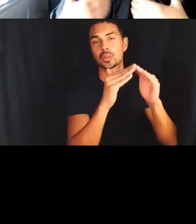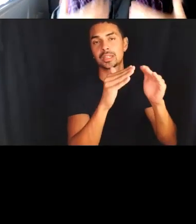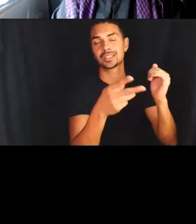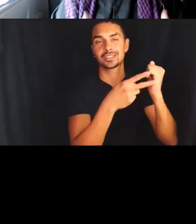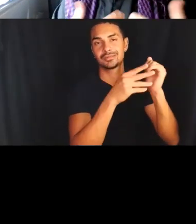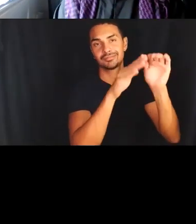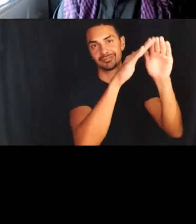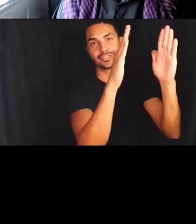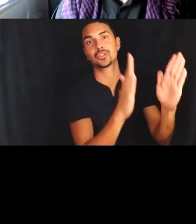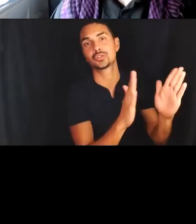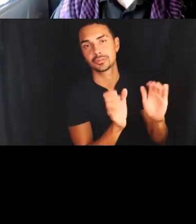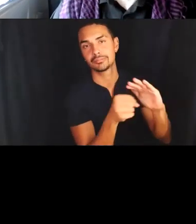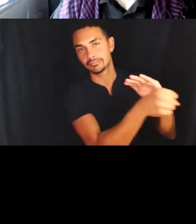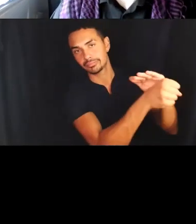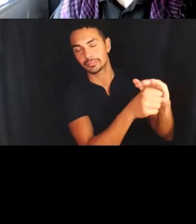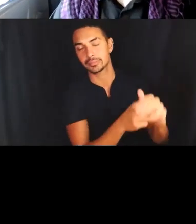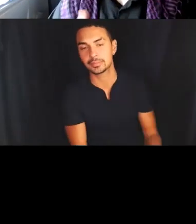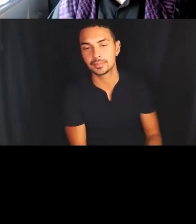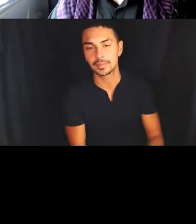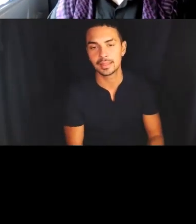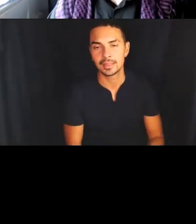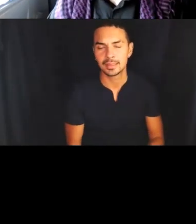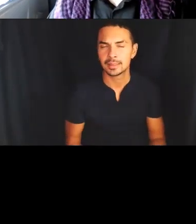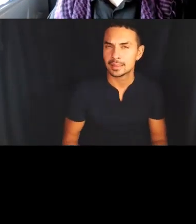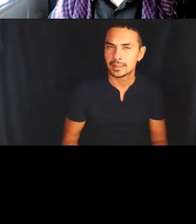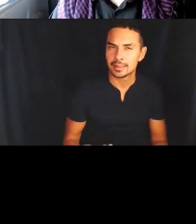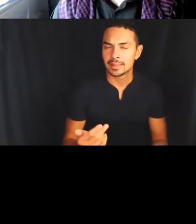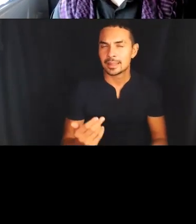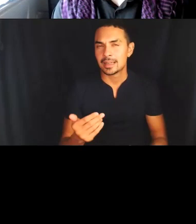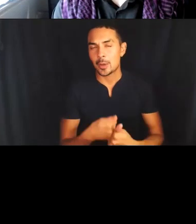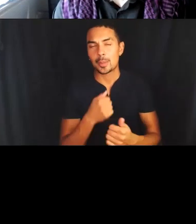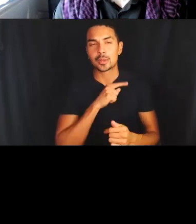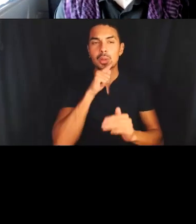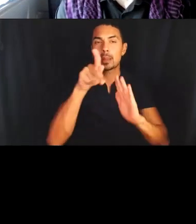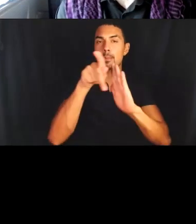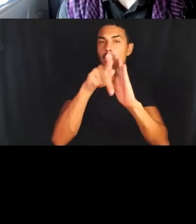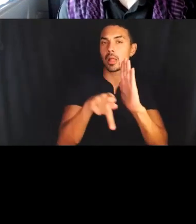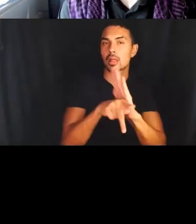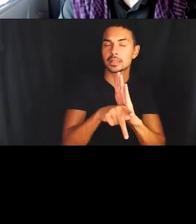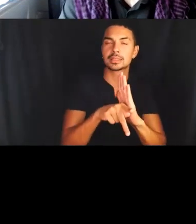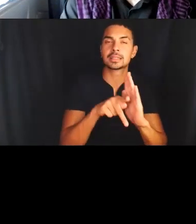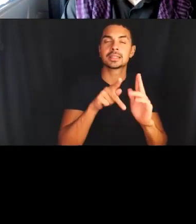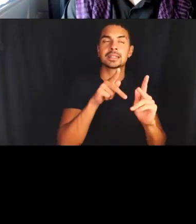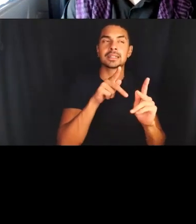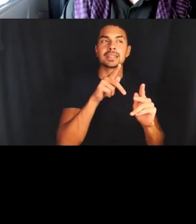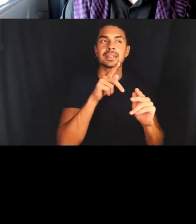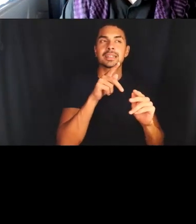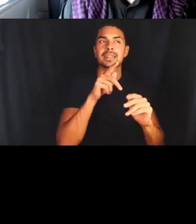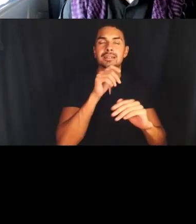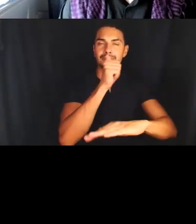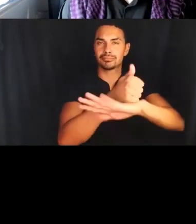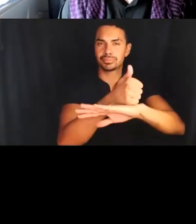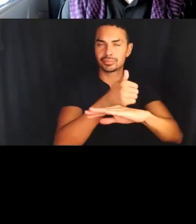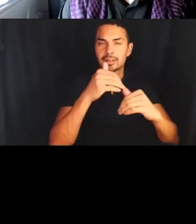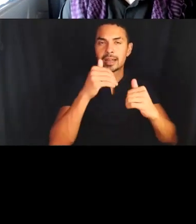So how do those policies and practices make sure that people really are serving everyone who walks in their door?